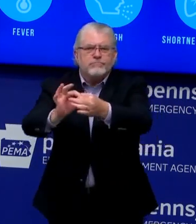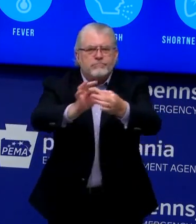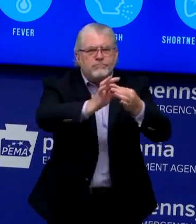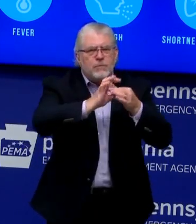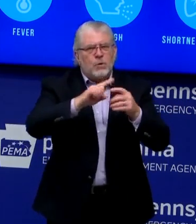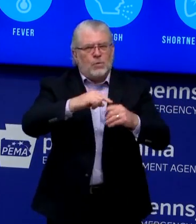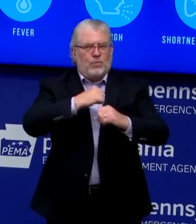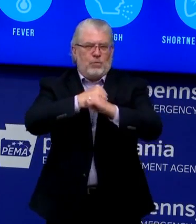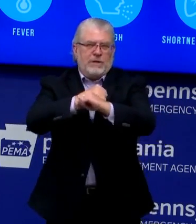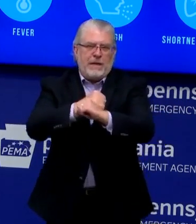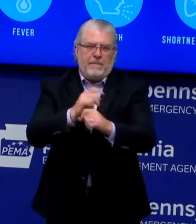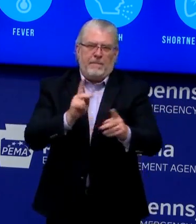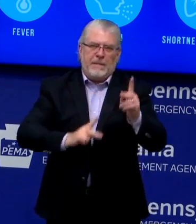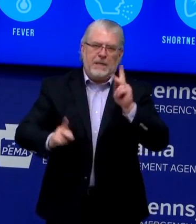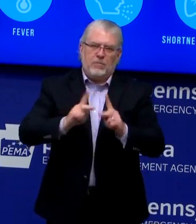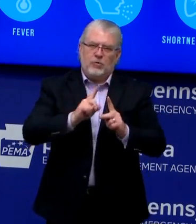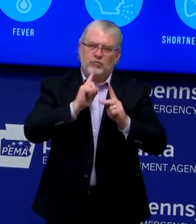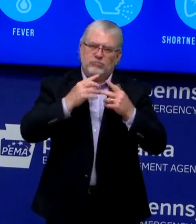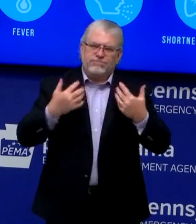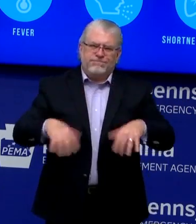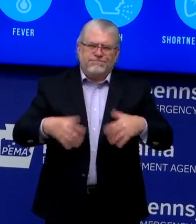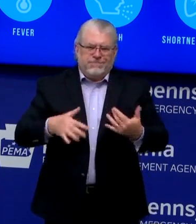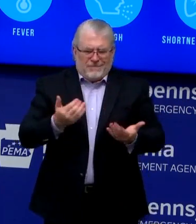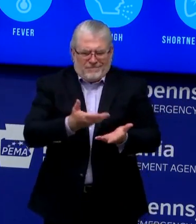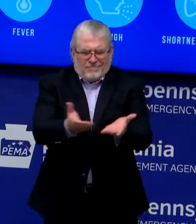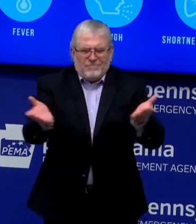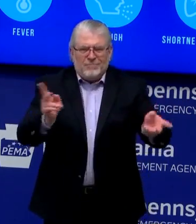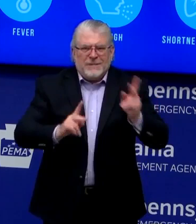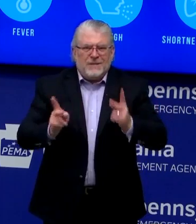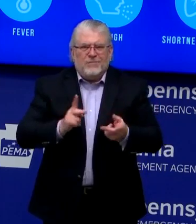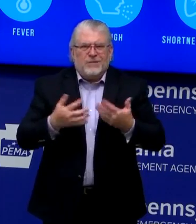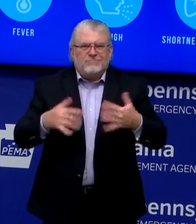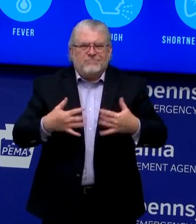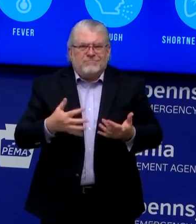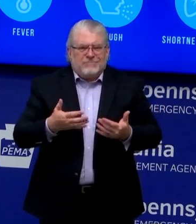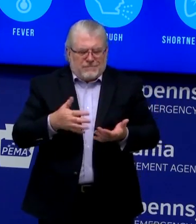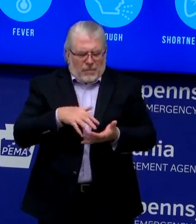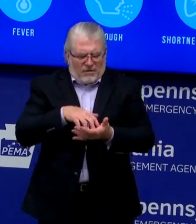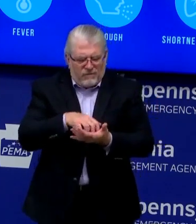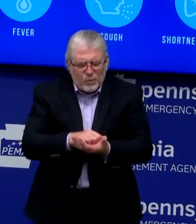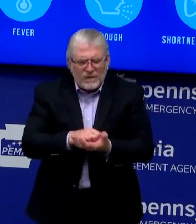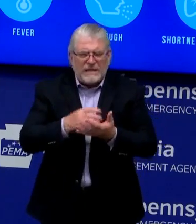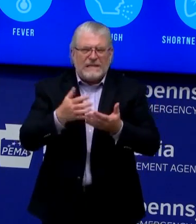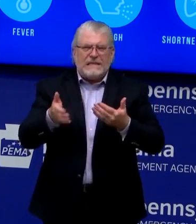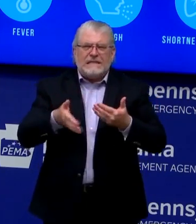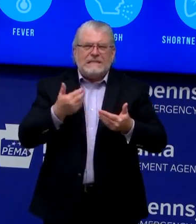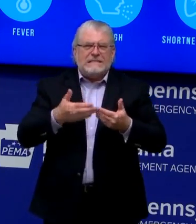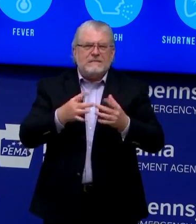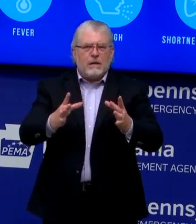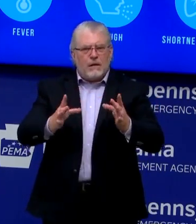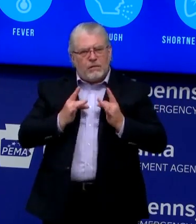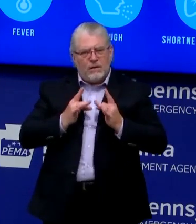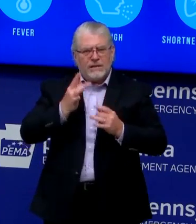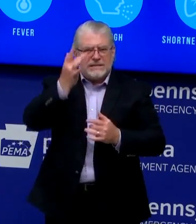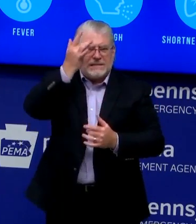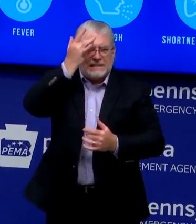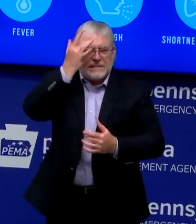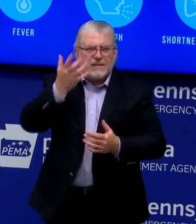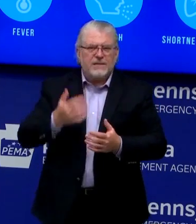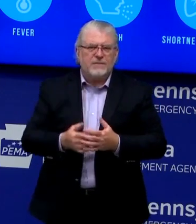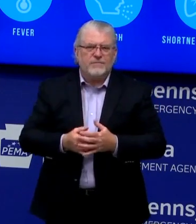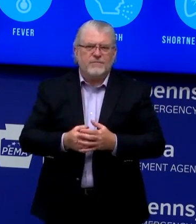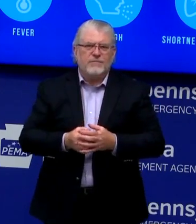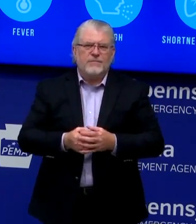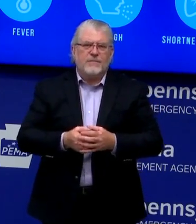SO WE NEED TO ALL WORK TOGETHER TO DO OUR BEST TO PROTECT PEOPLE IN THE -- THESE VULNERABLE PEOPLE IN THESE FACILITIES.